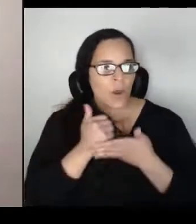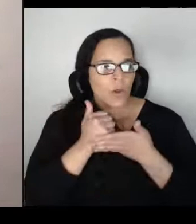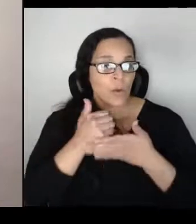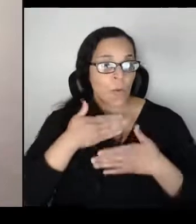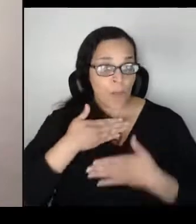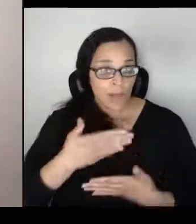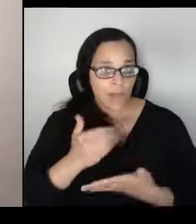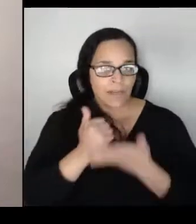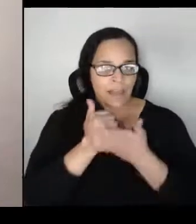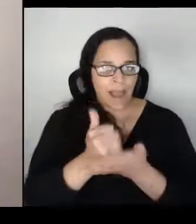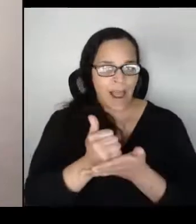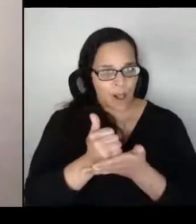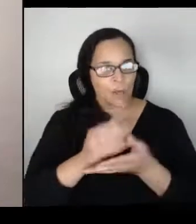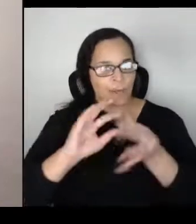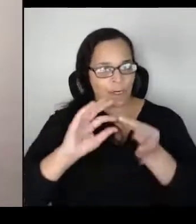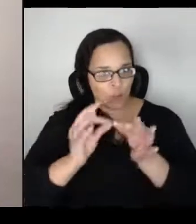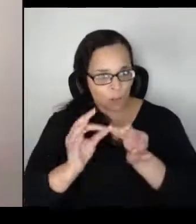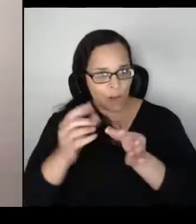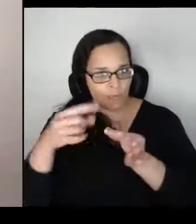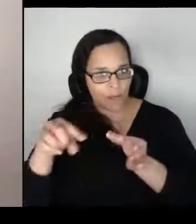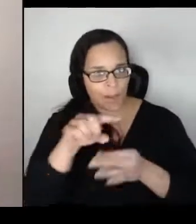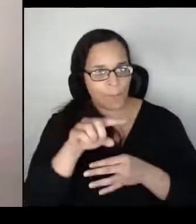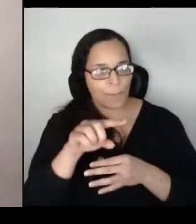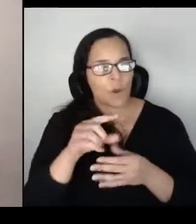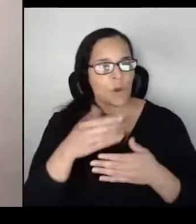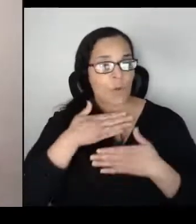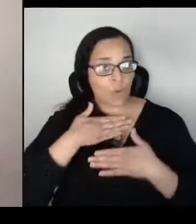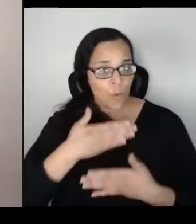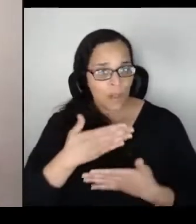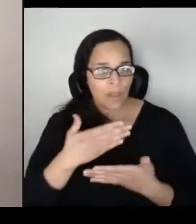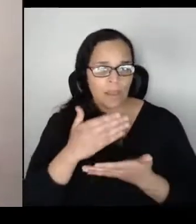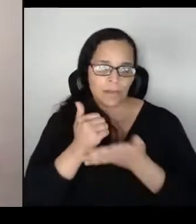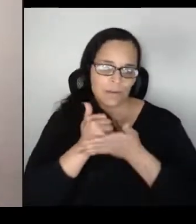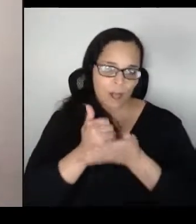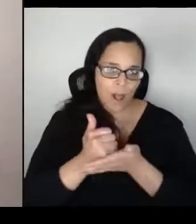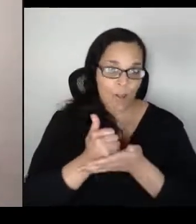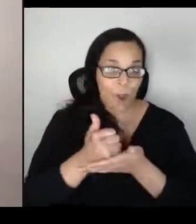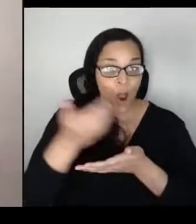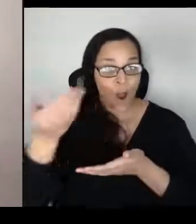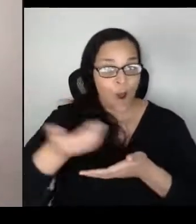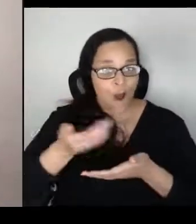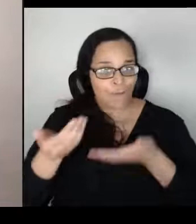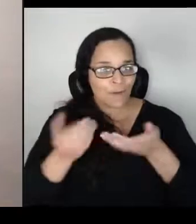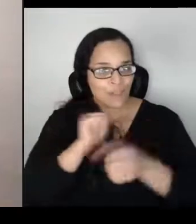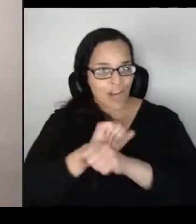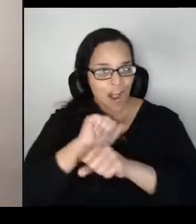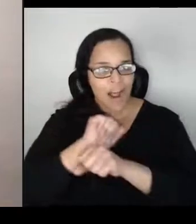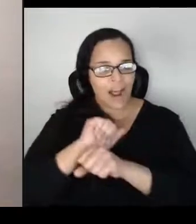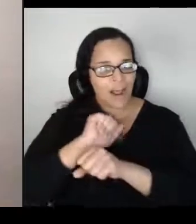who are willing to also offer them jobs, while they don't have employment authorization,